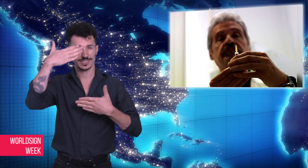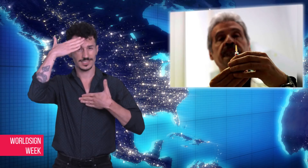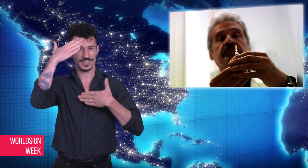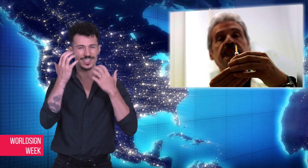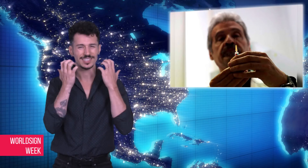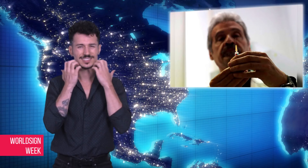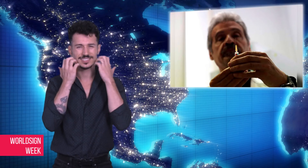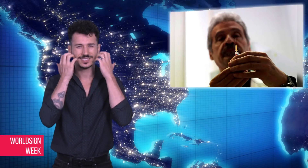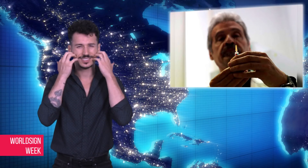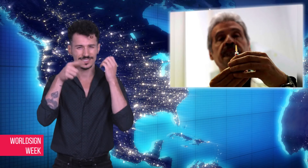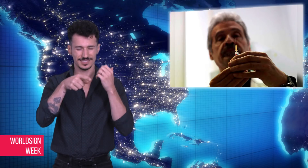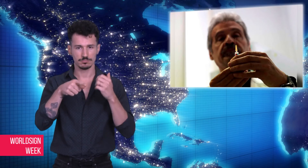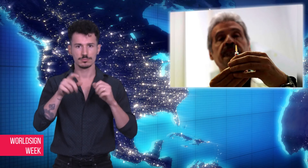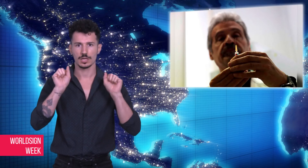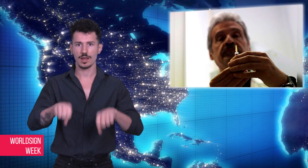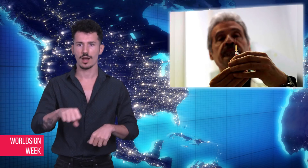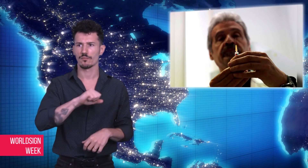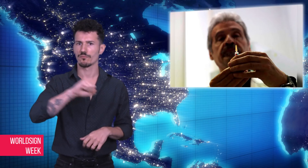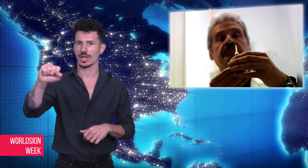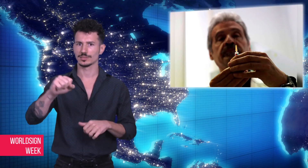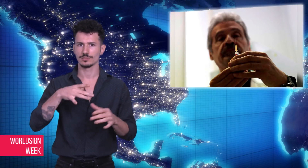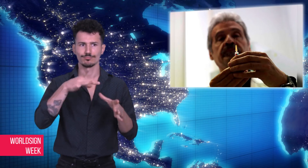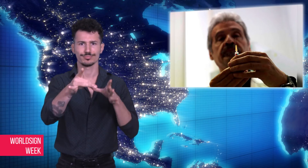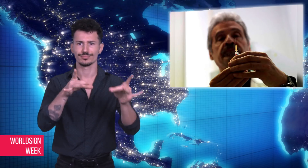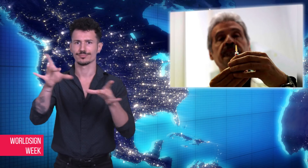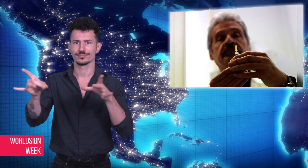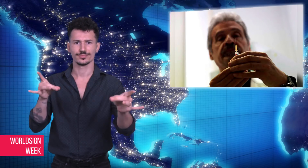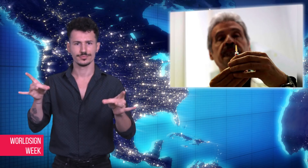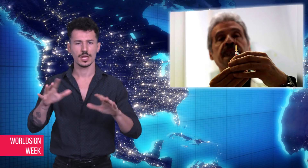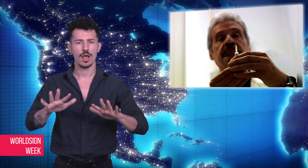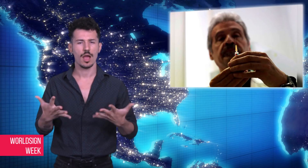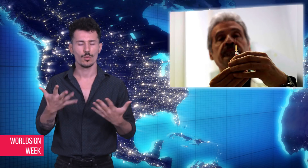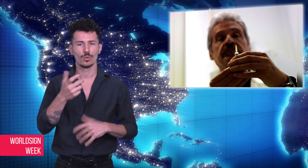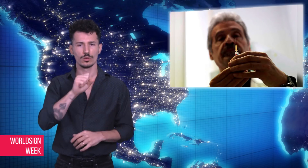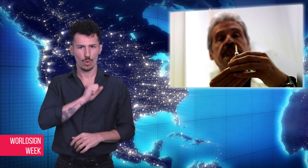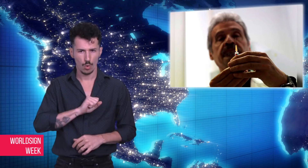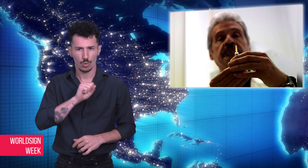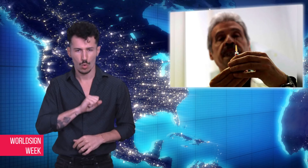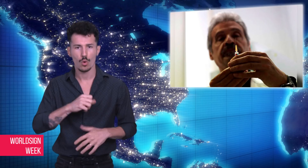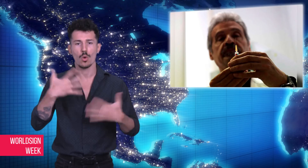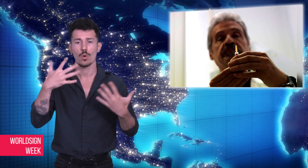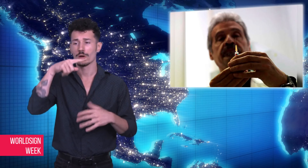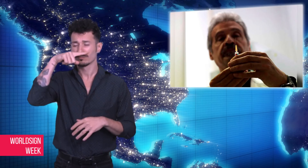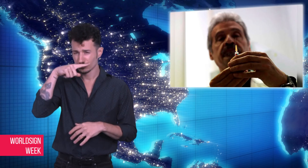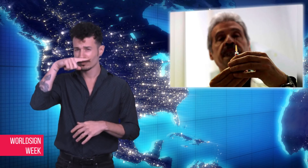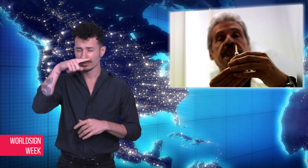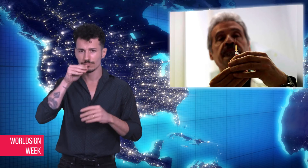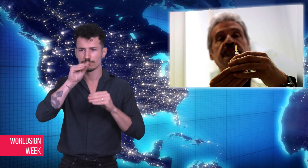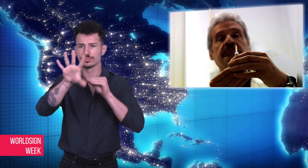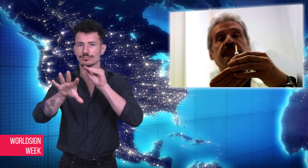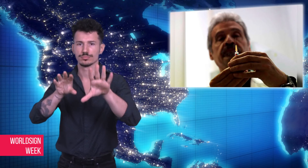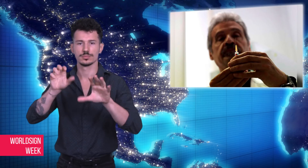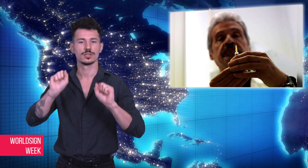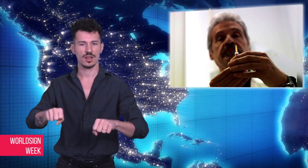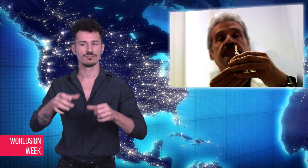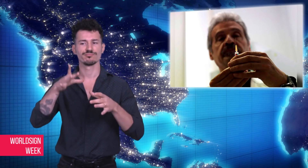Measles is a highly-contagious virus spread by coughing and sneezing. It